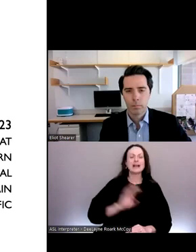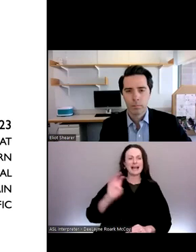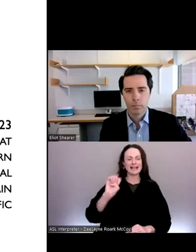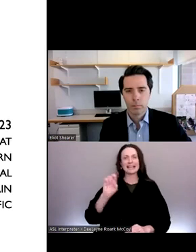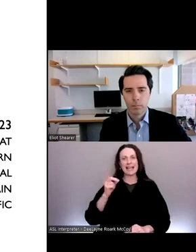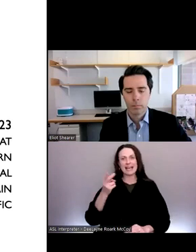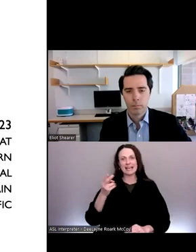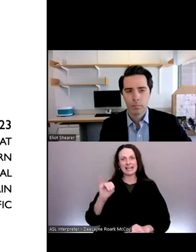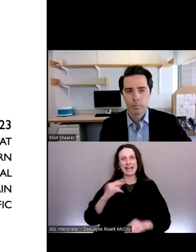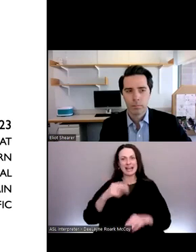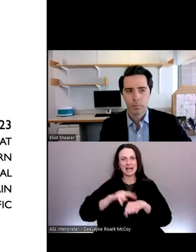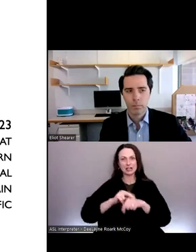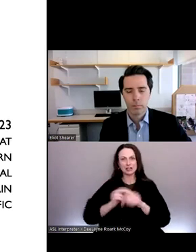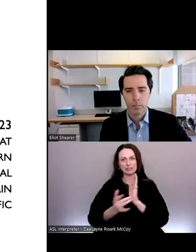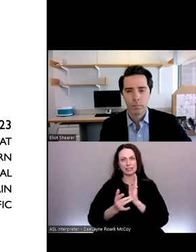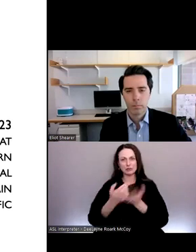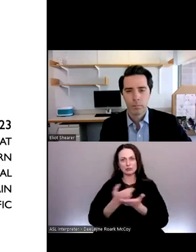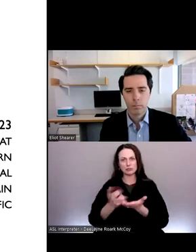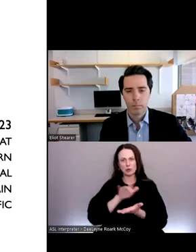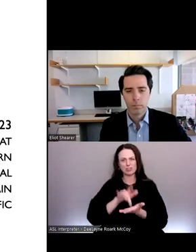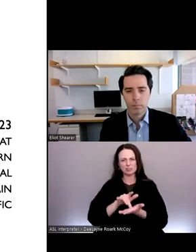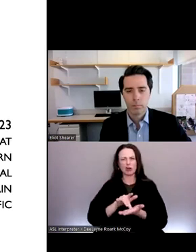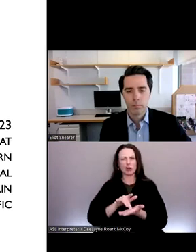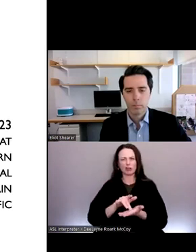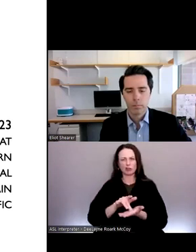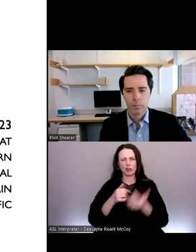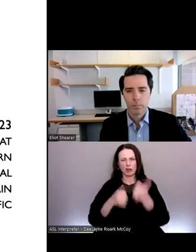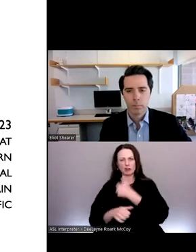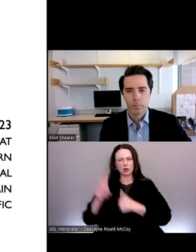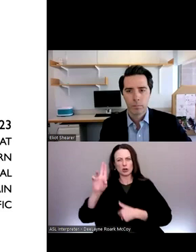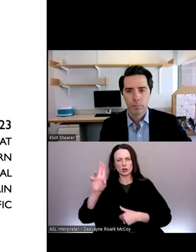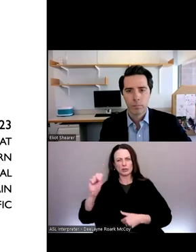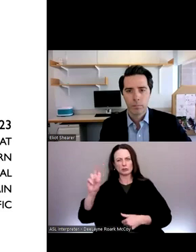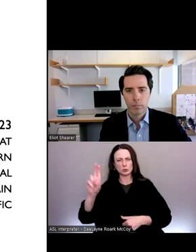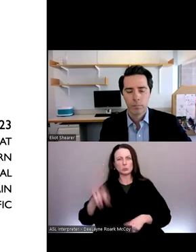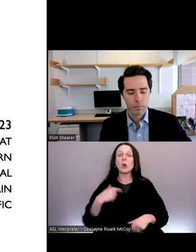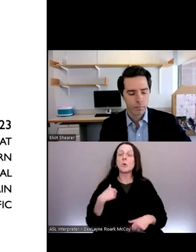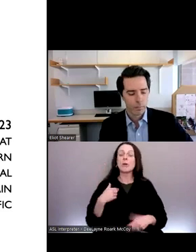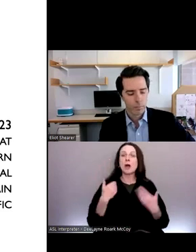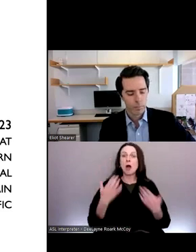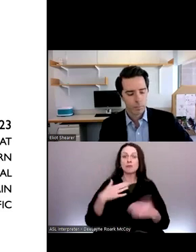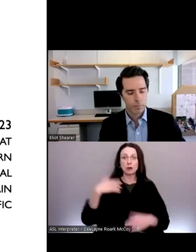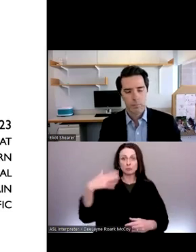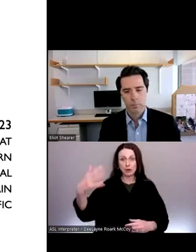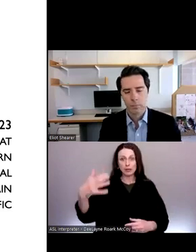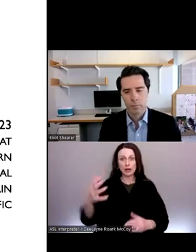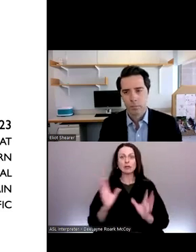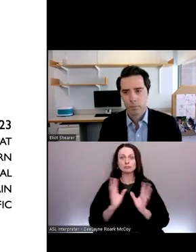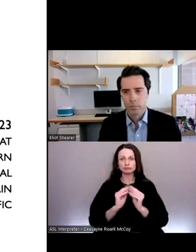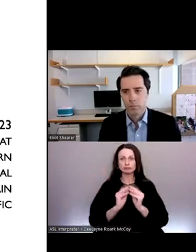and as a part of that we offer periodic